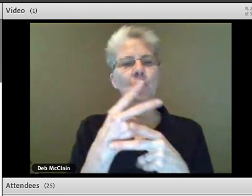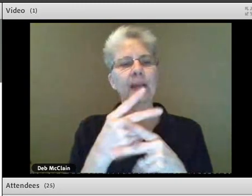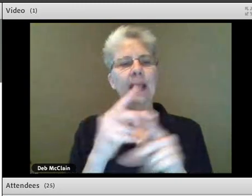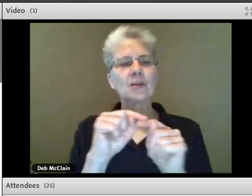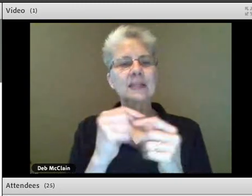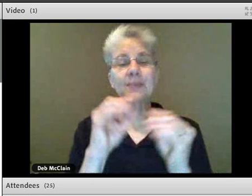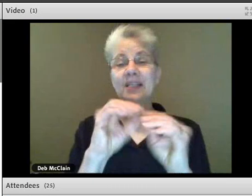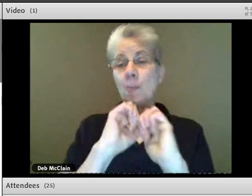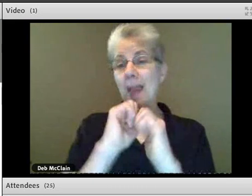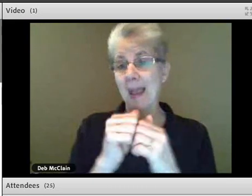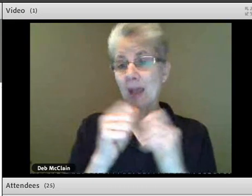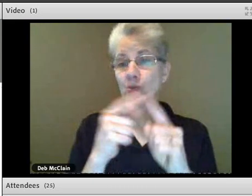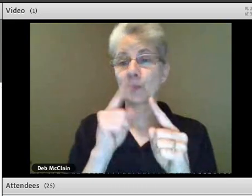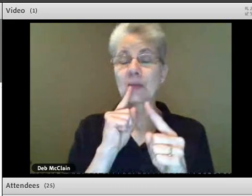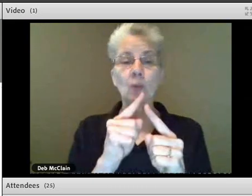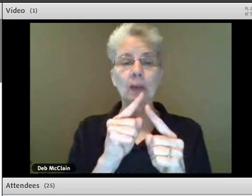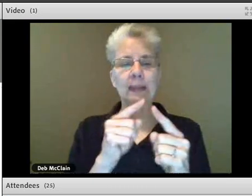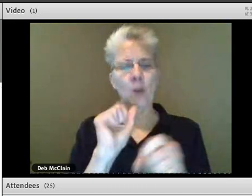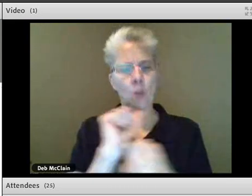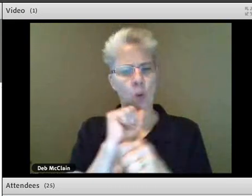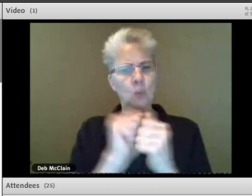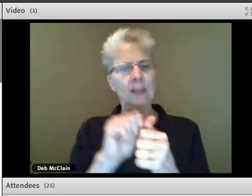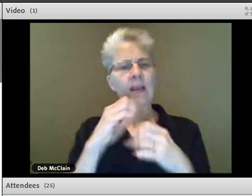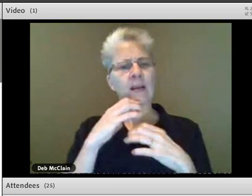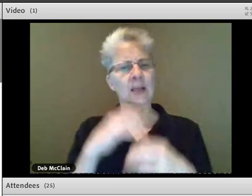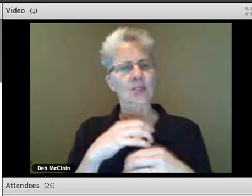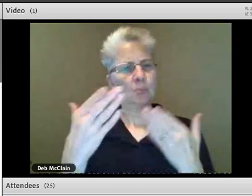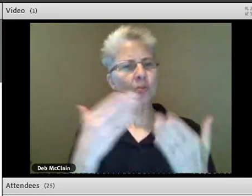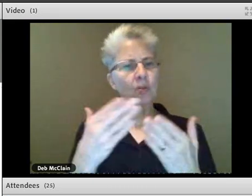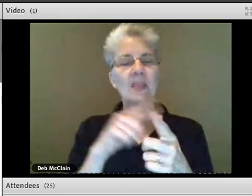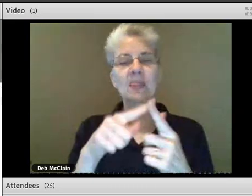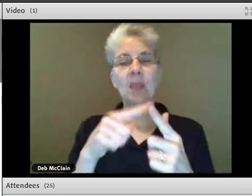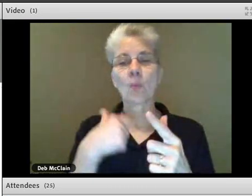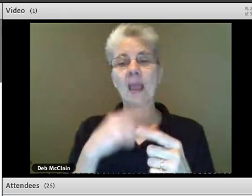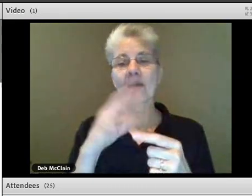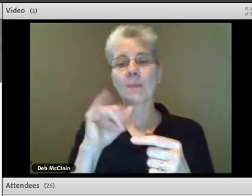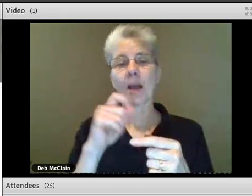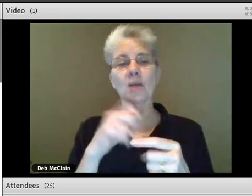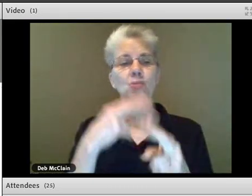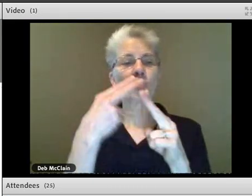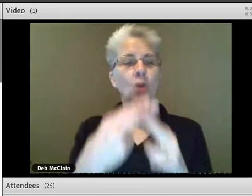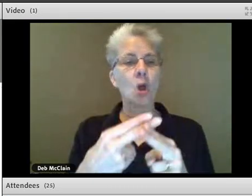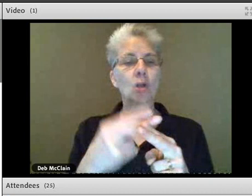how to be really good with customer service. Then we have a module called Tools Used,